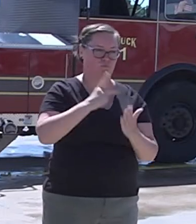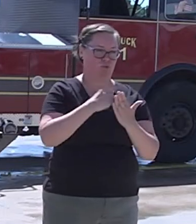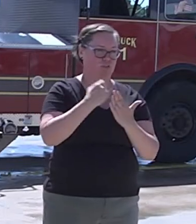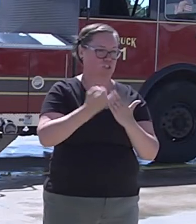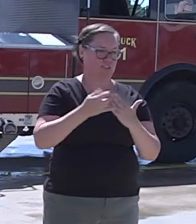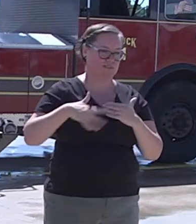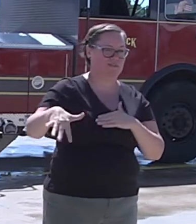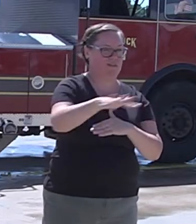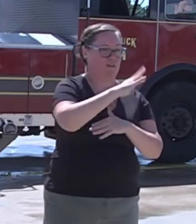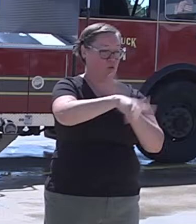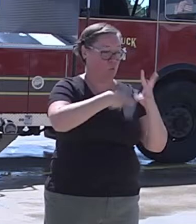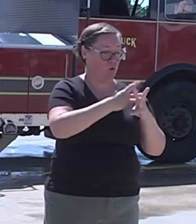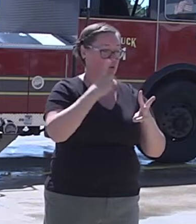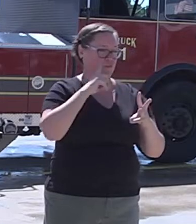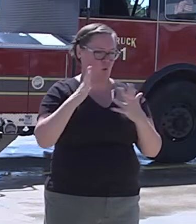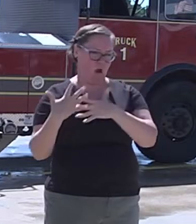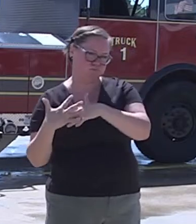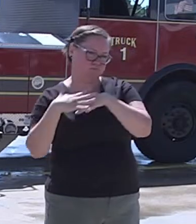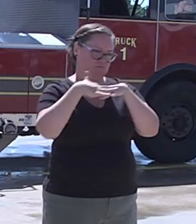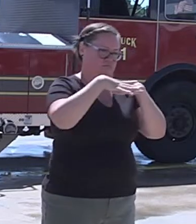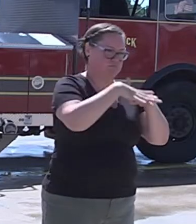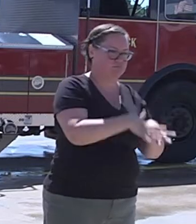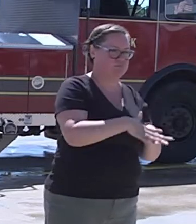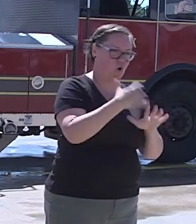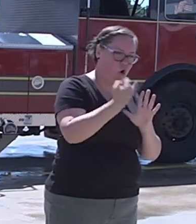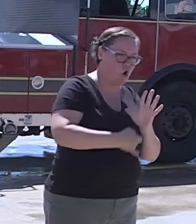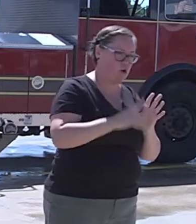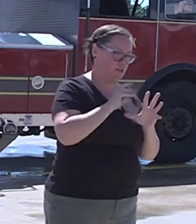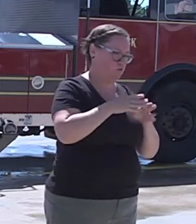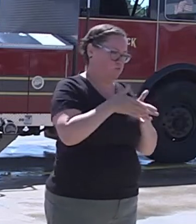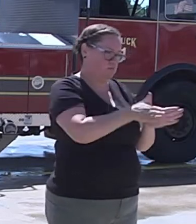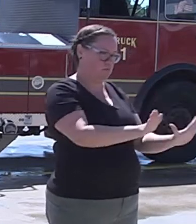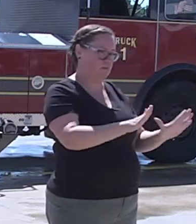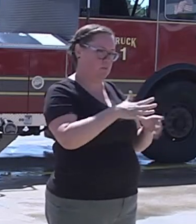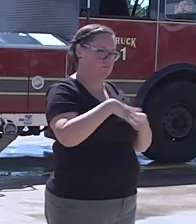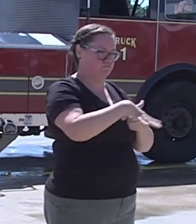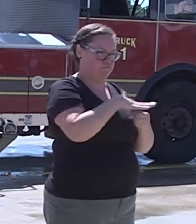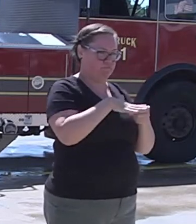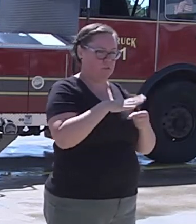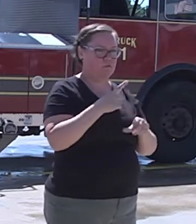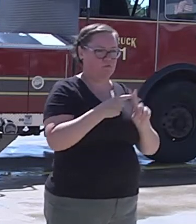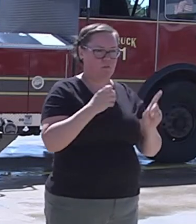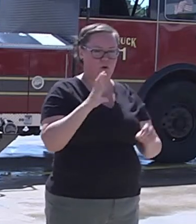and Design into public spaces from Kota uh Kota works is a a great organization that works it